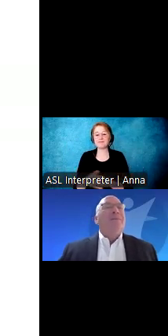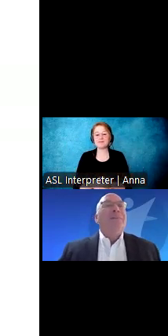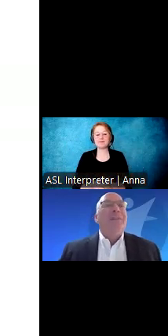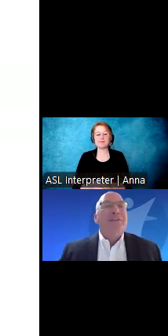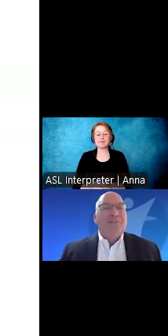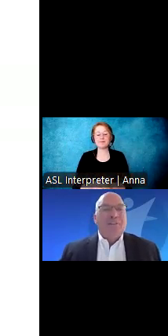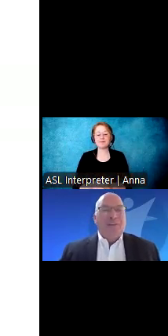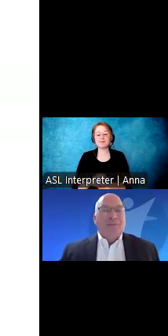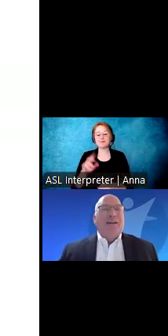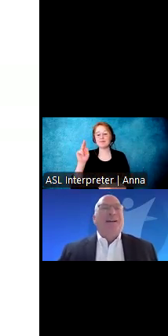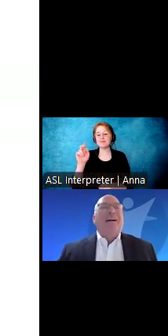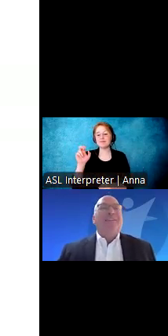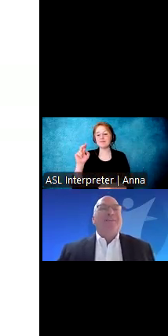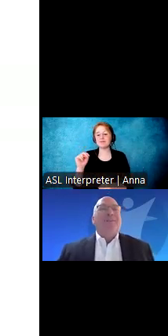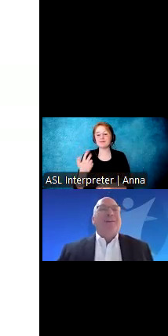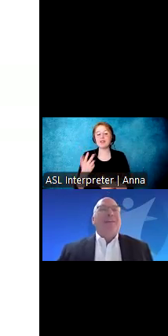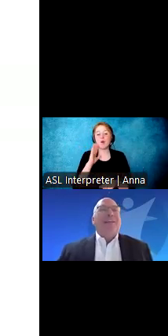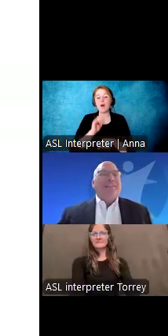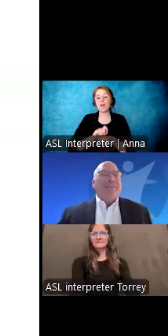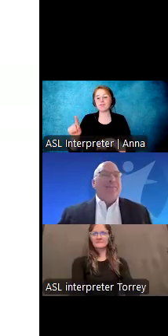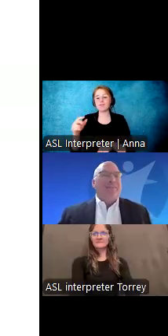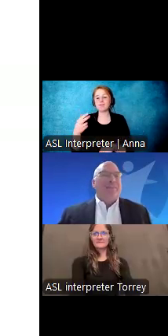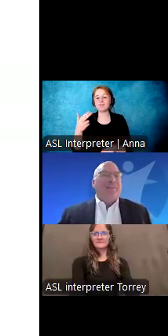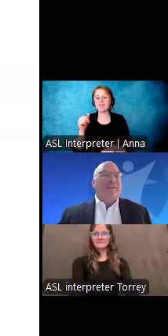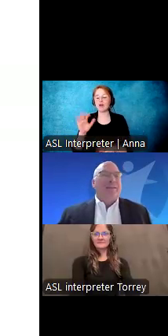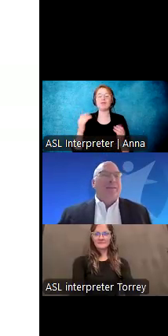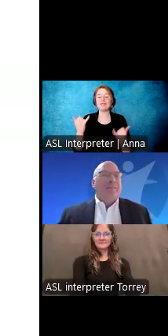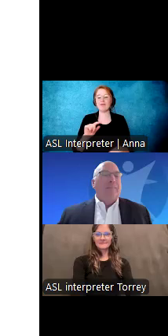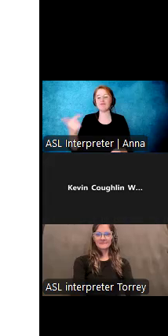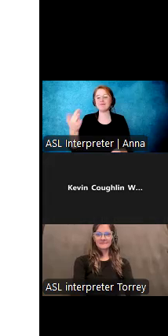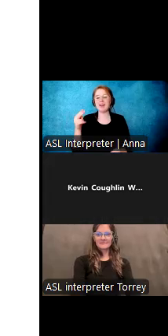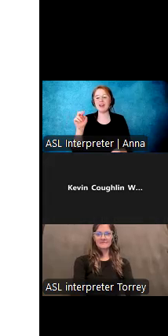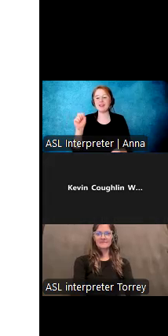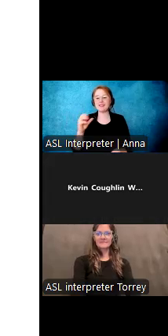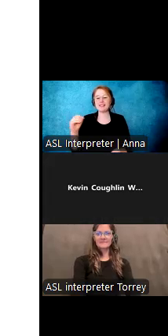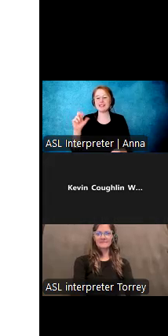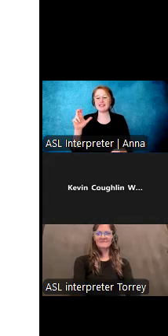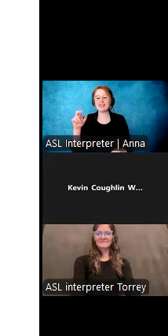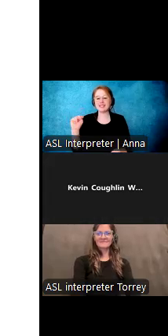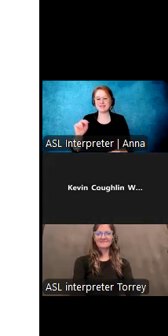So I'm going to send this over to Hans and Susan. Thanks. - Thank you, Kevin. I am Hans Pigorsch.